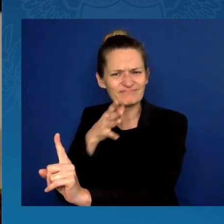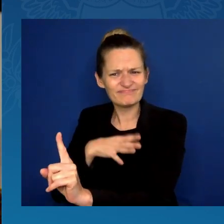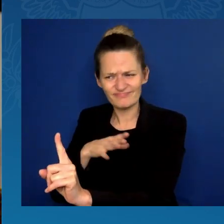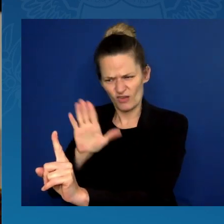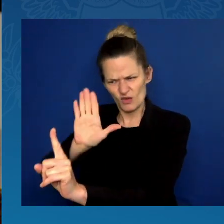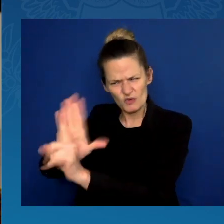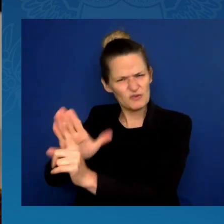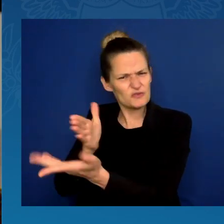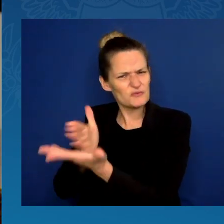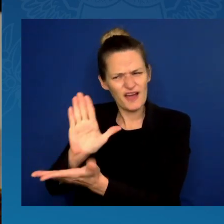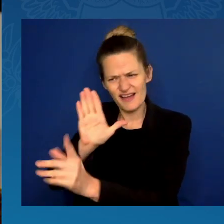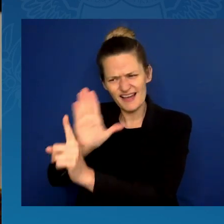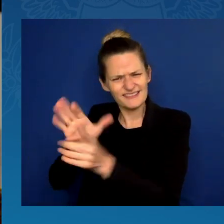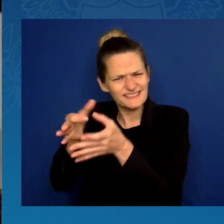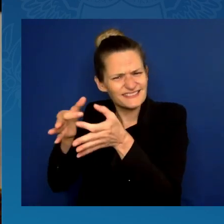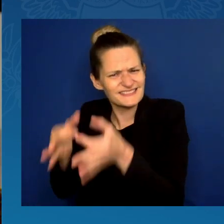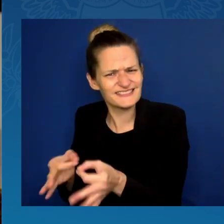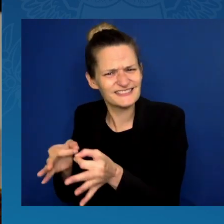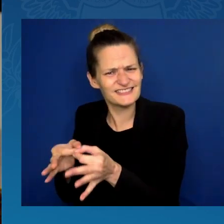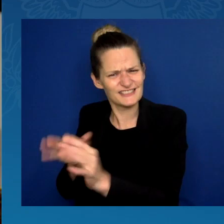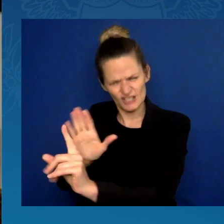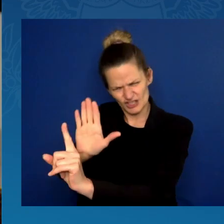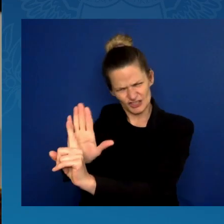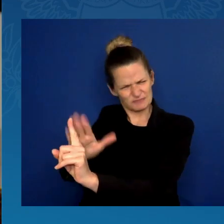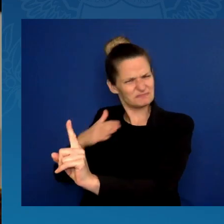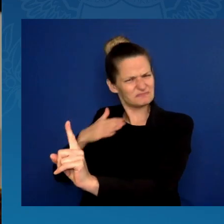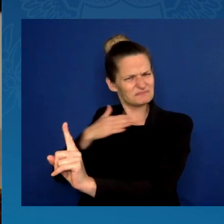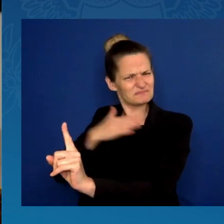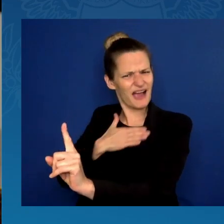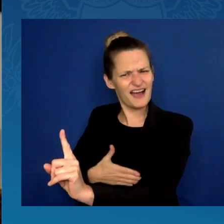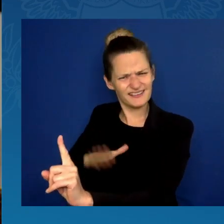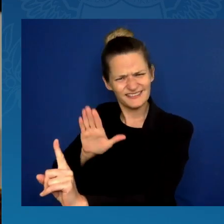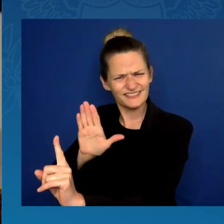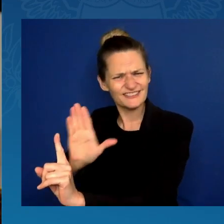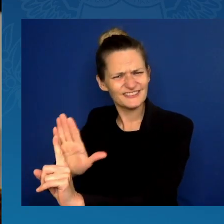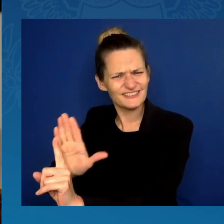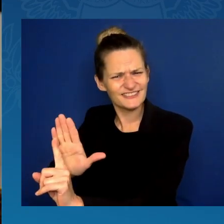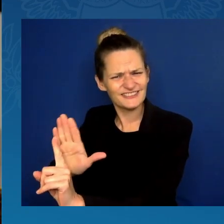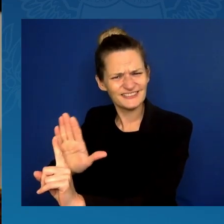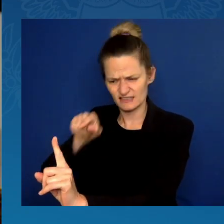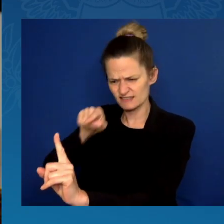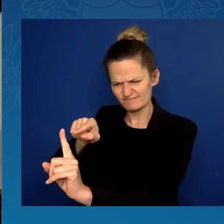and what is in her best interest. So much about this issue also represents the fact that,